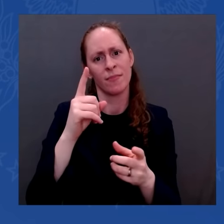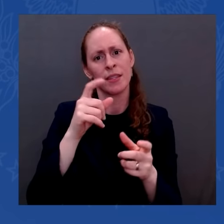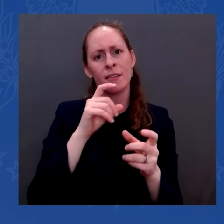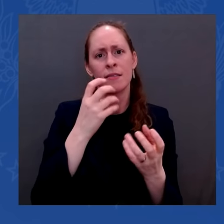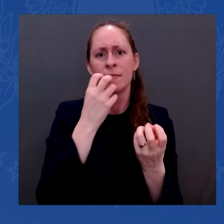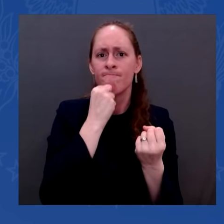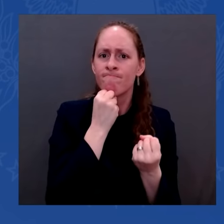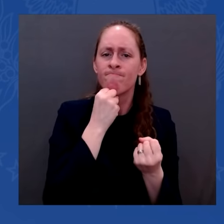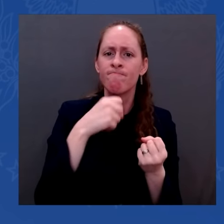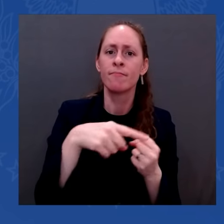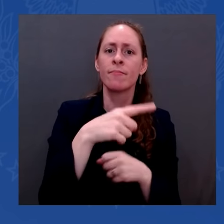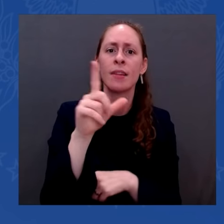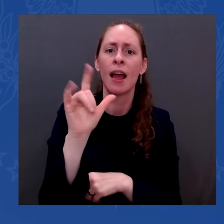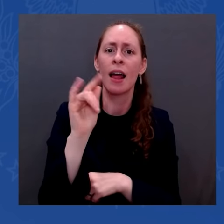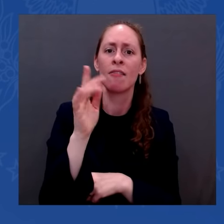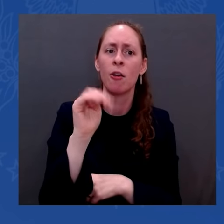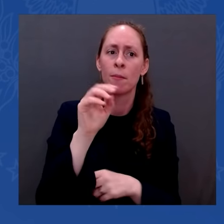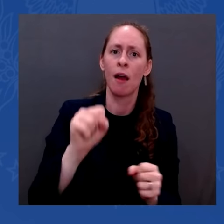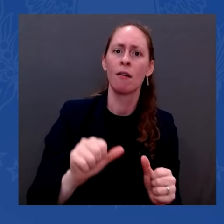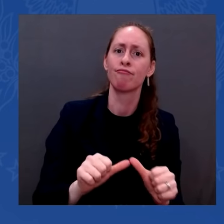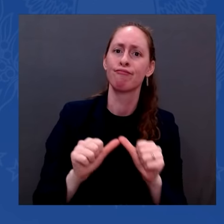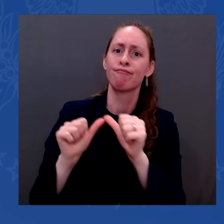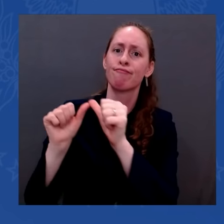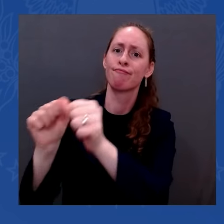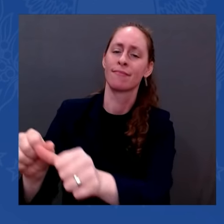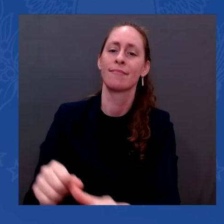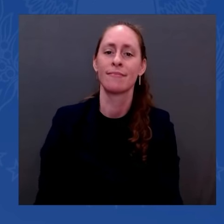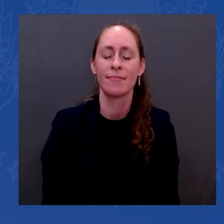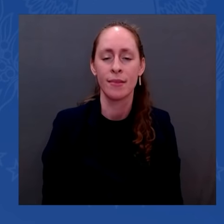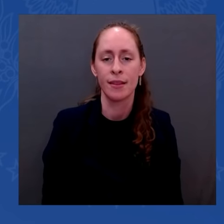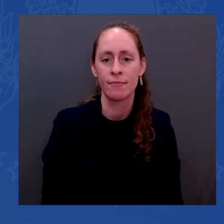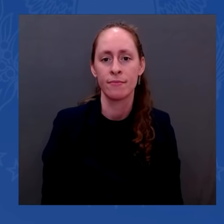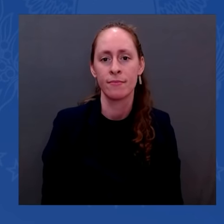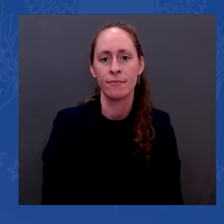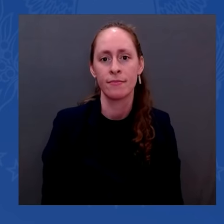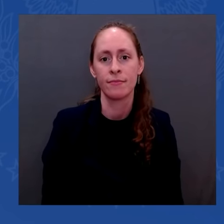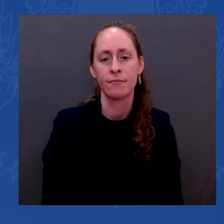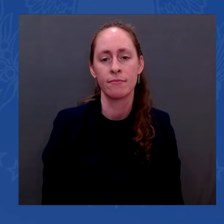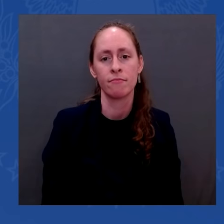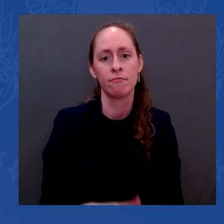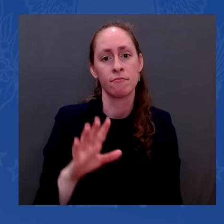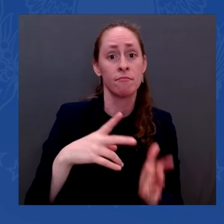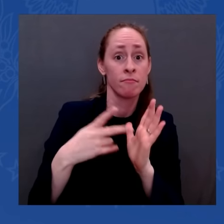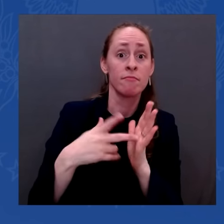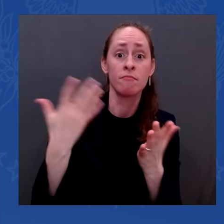that you've laid out for us, Mr. President. So thank you, again, for the opportunity. The President: Well, I think it's really important.